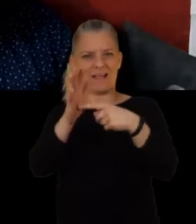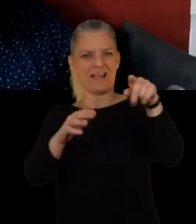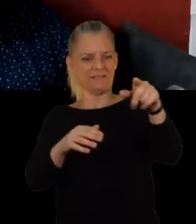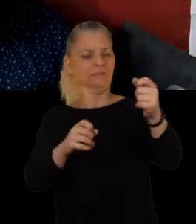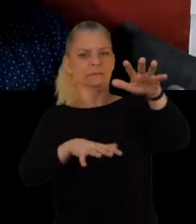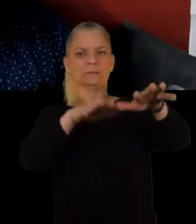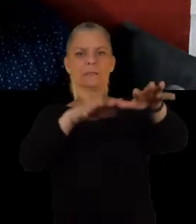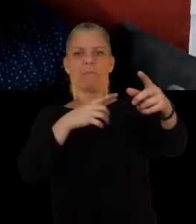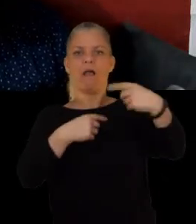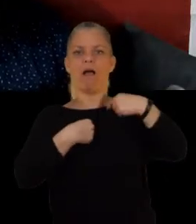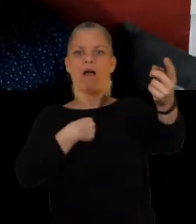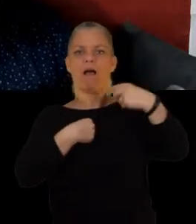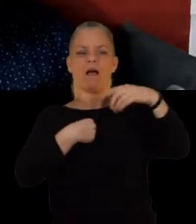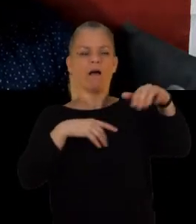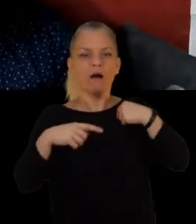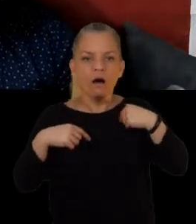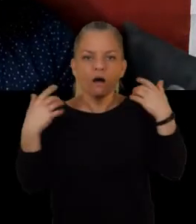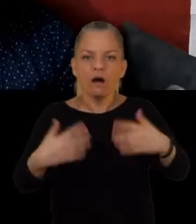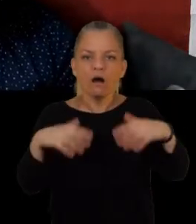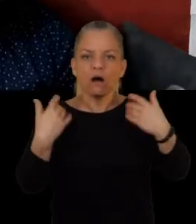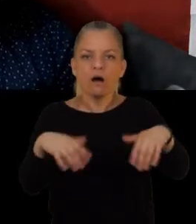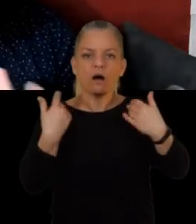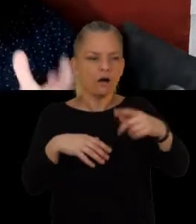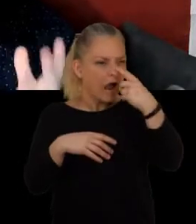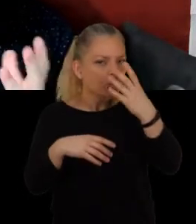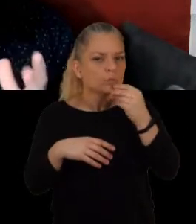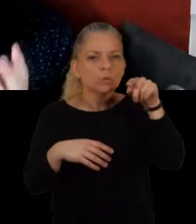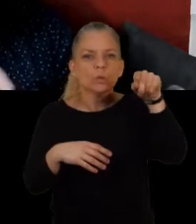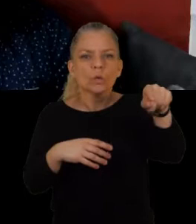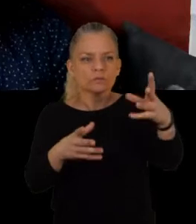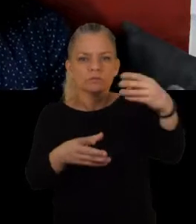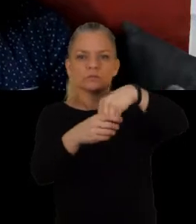and the main character had exactly the same degree as me and i was like wow someone can you